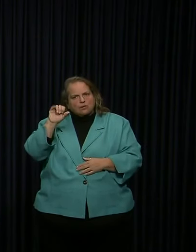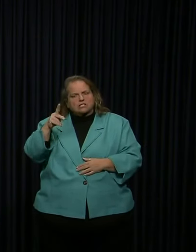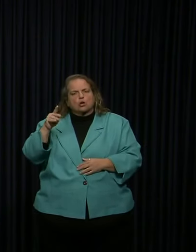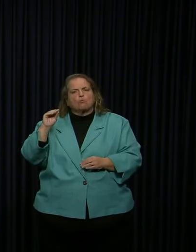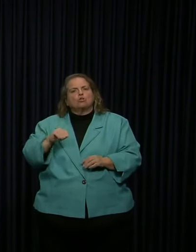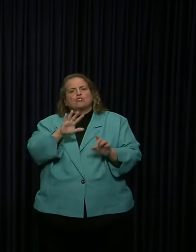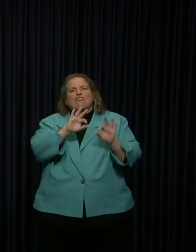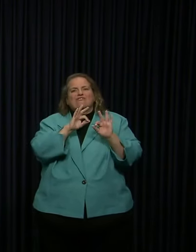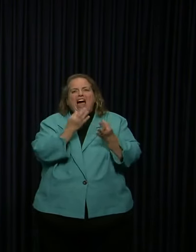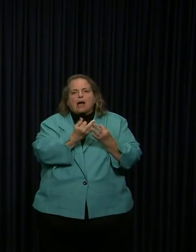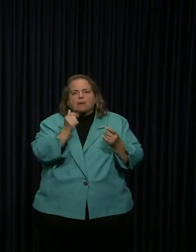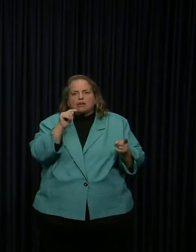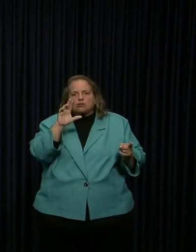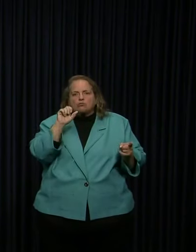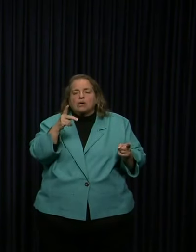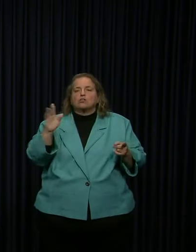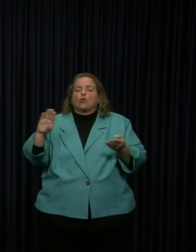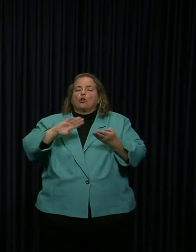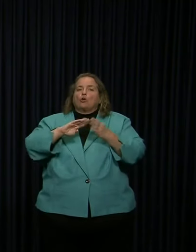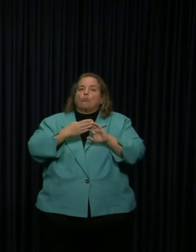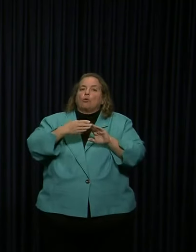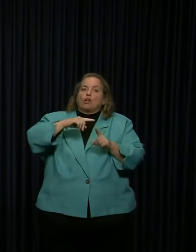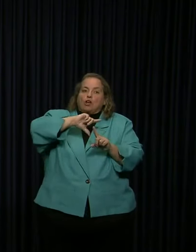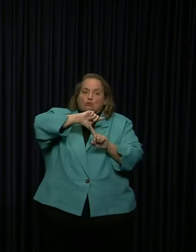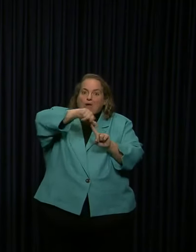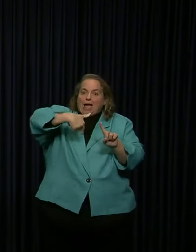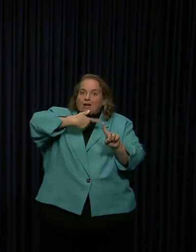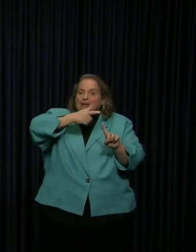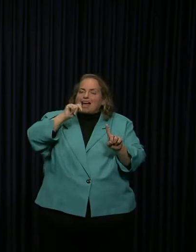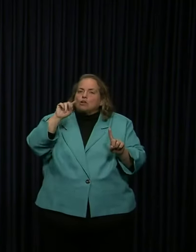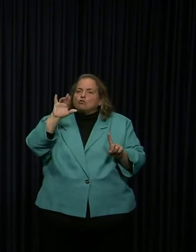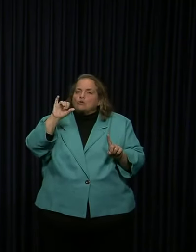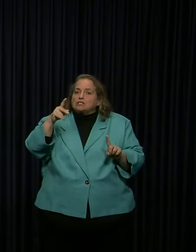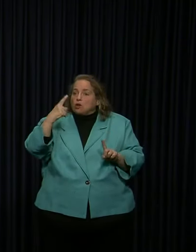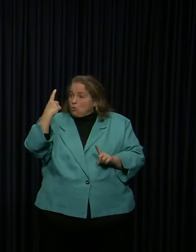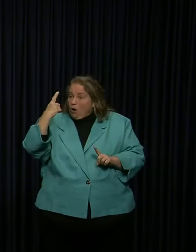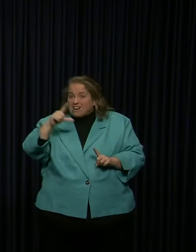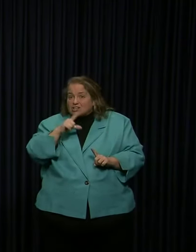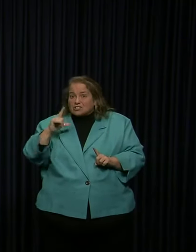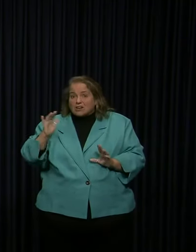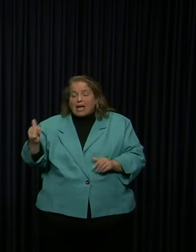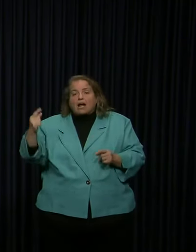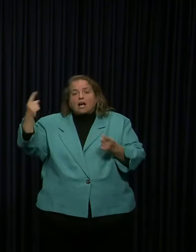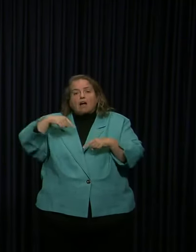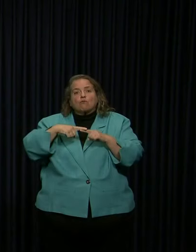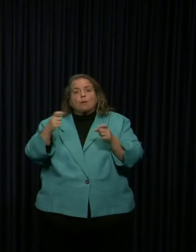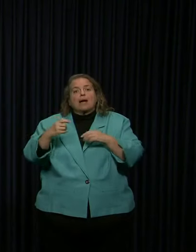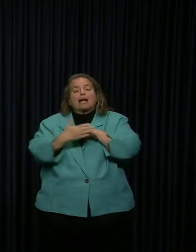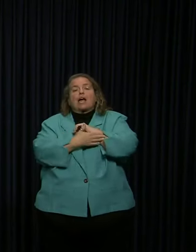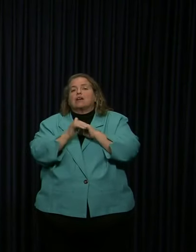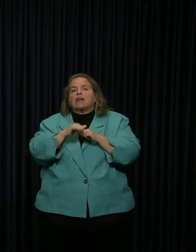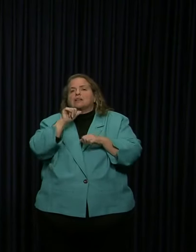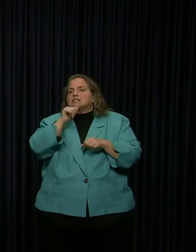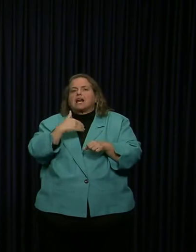FALSE INVITATION BECAUSE THEY WON'T INSERT THE SWAB FAR ENOUGH? IS SOMEBODY SUPERVISING OR WHAT'S OUR RESPONSE TO THAT